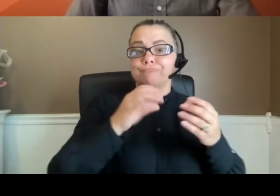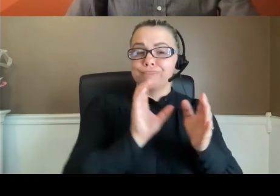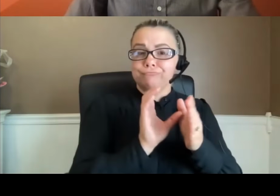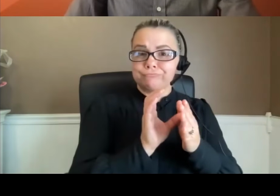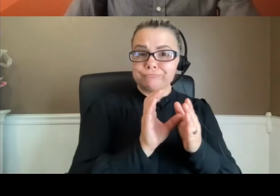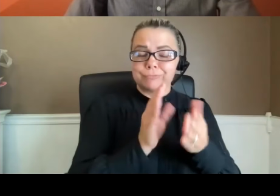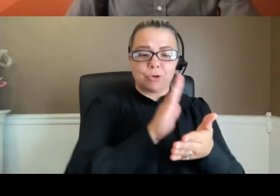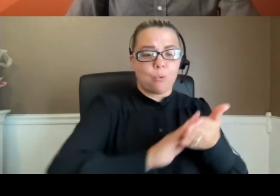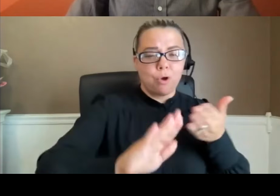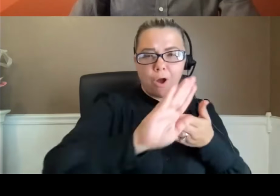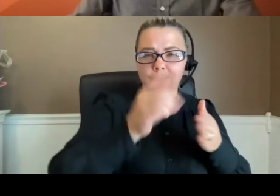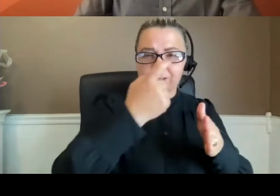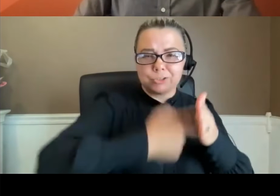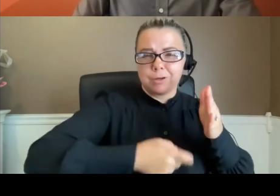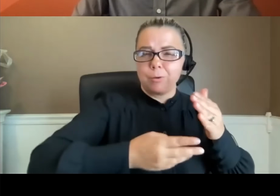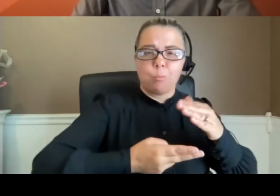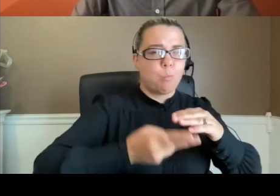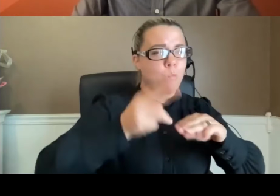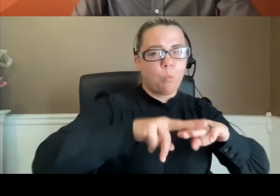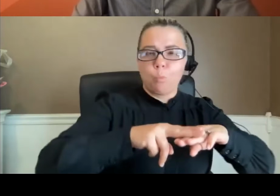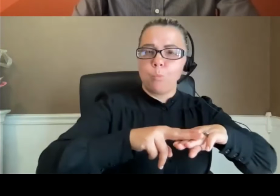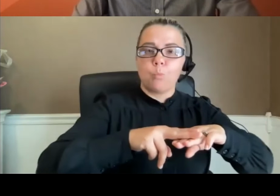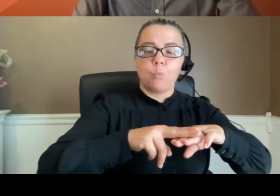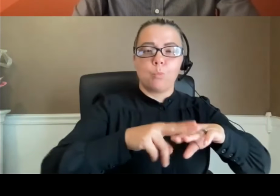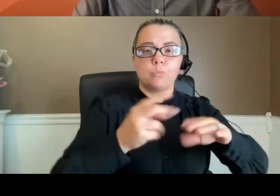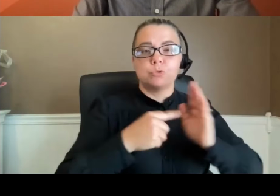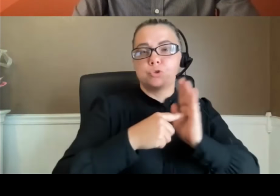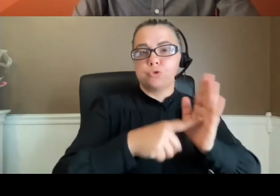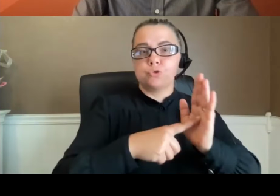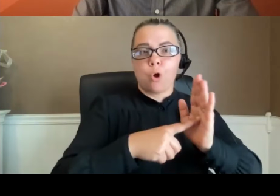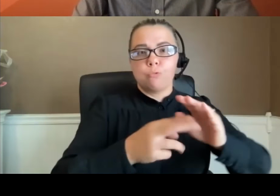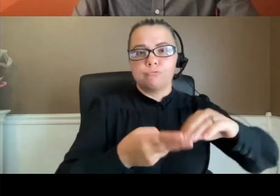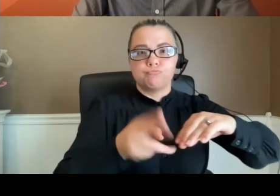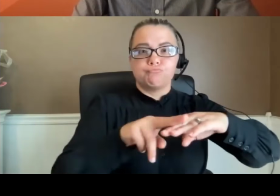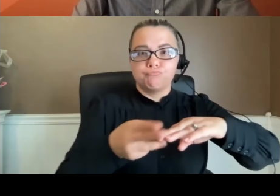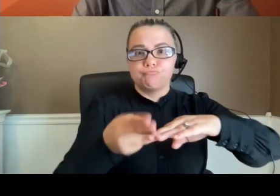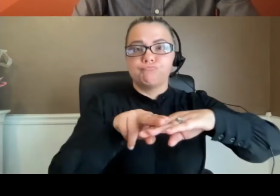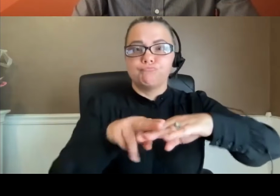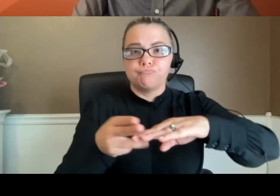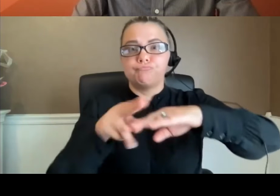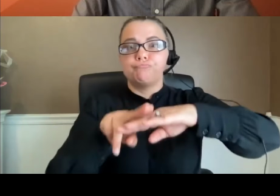graph that shows the cost of college rising over time. All right so we've got the graph